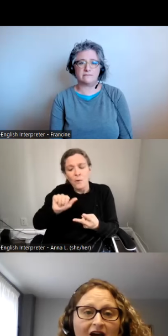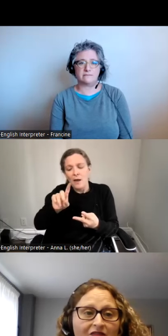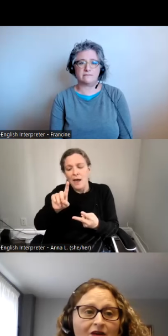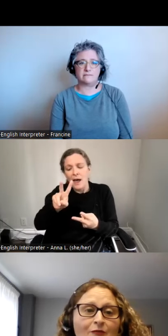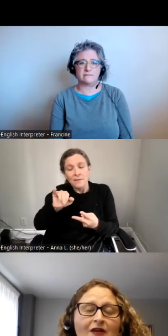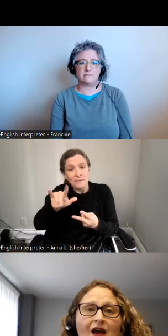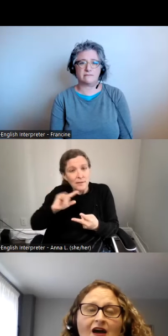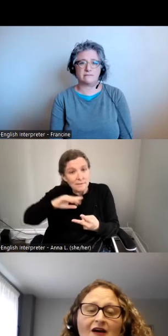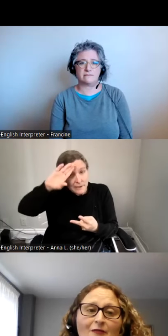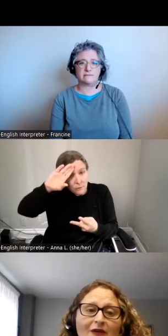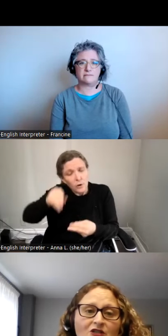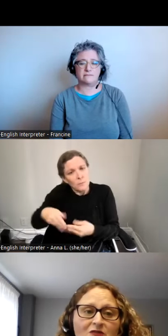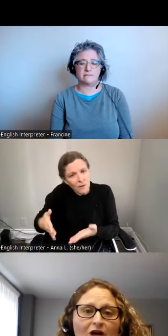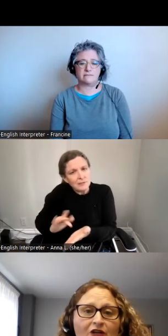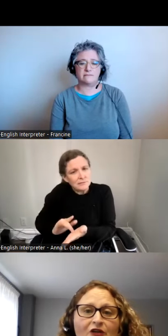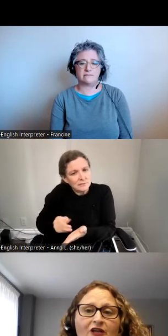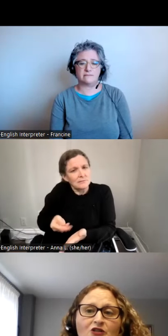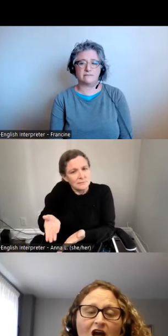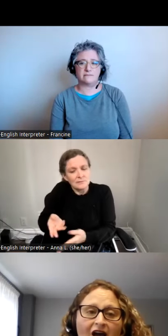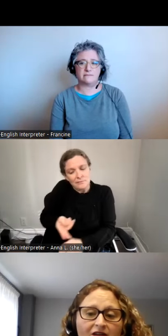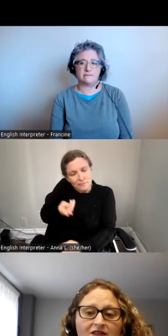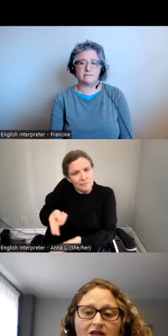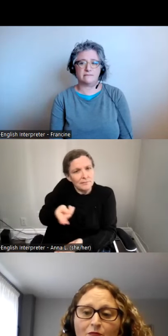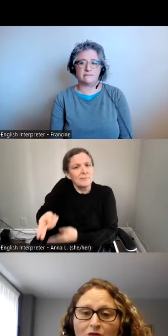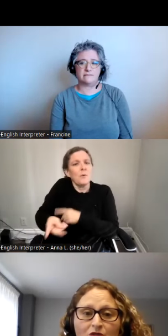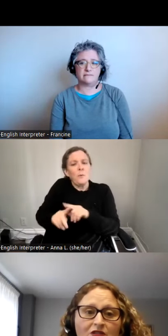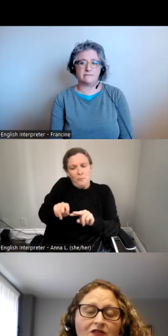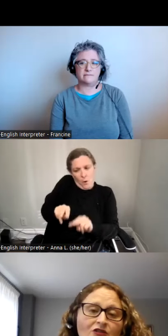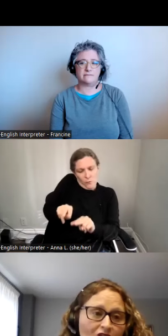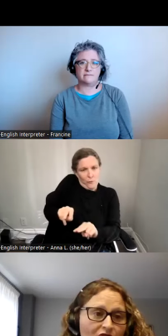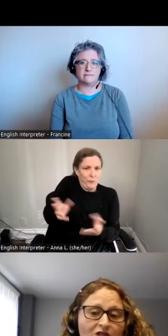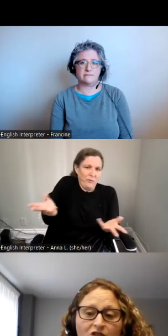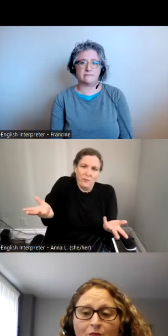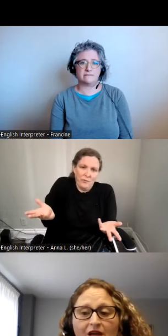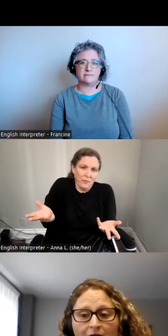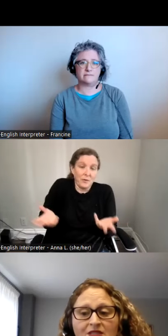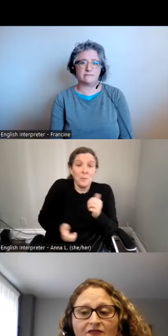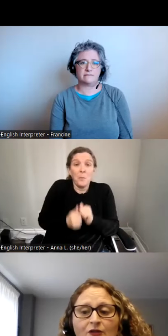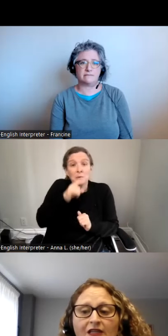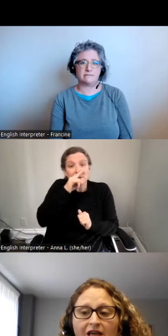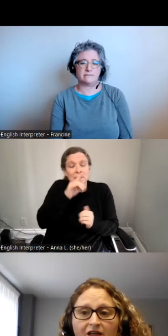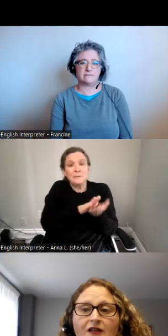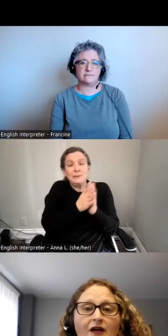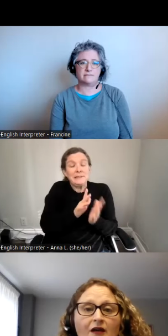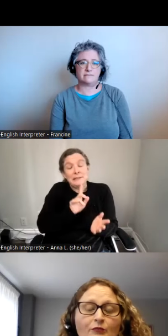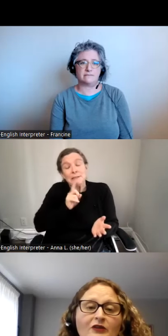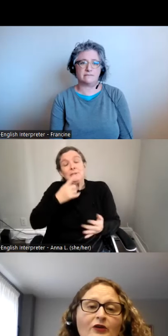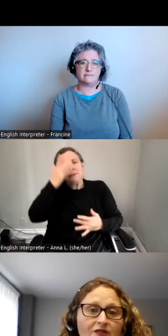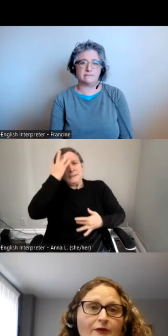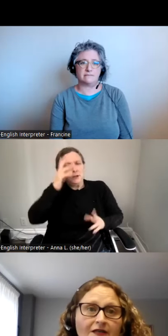for hydration purposes. You can open your windows, they have he know the air. Give them Tylenol or Advil as